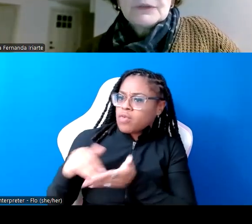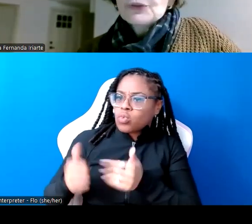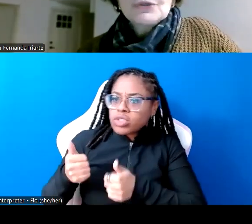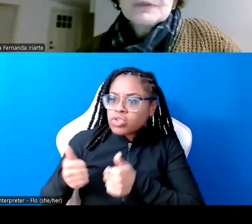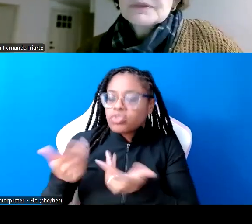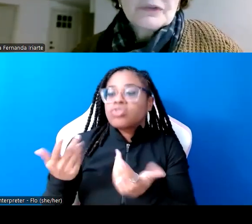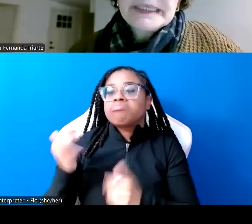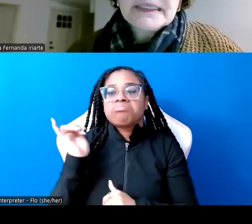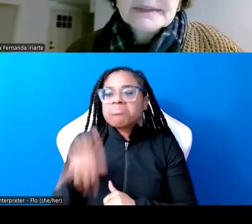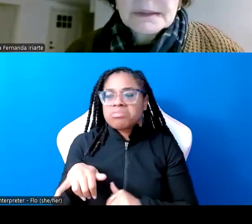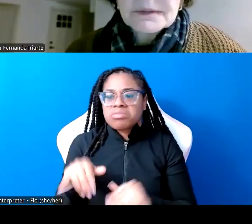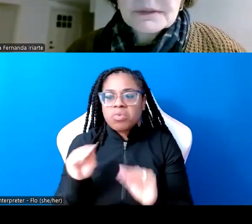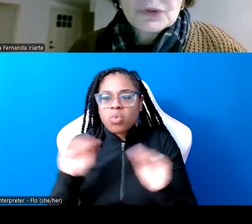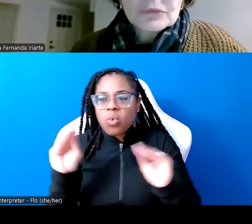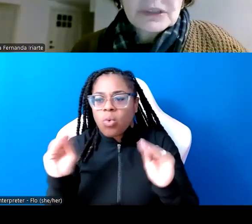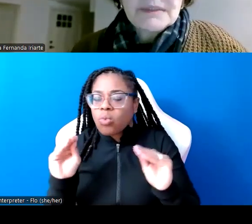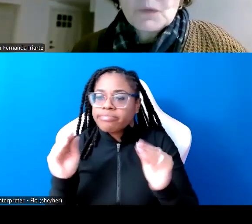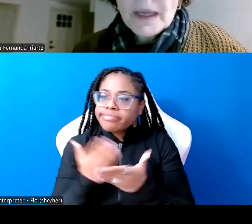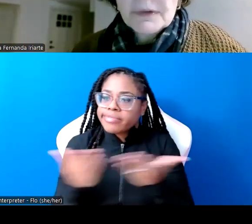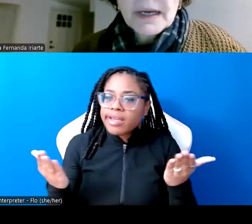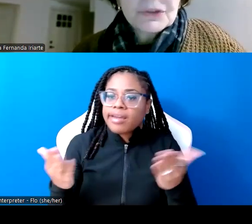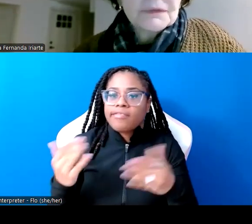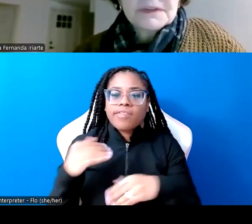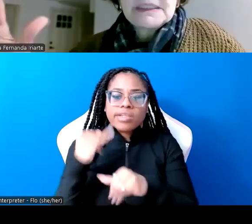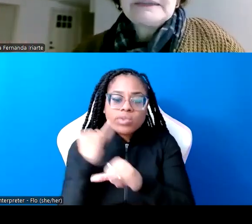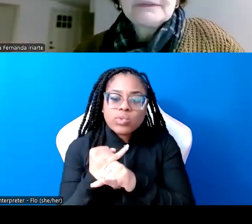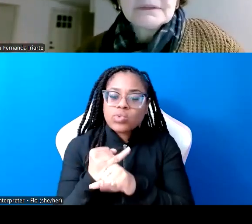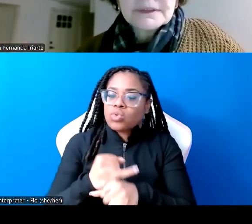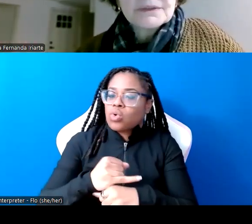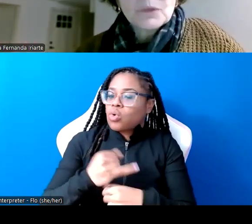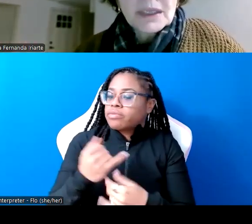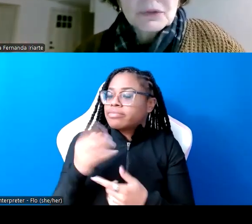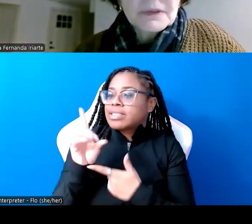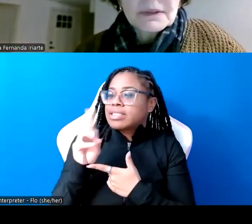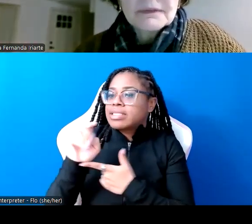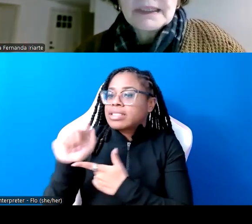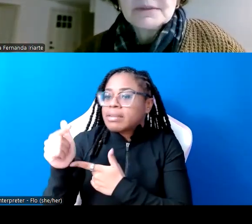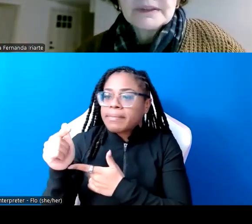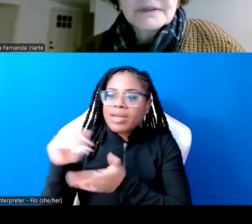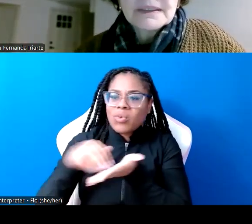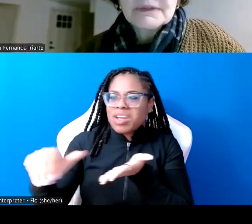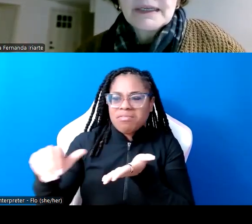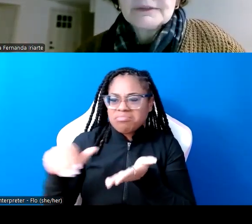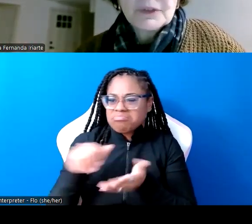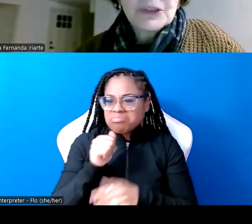There's no such thing as an institutional deeming waiver, as you've seen in the list of waivers that are available in the state of California.